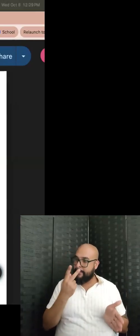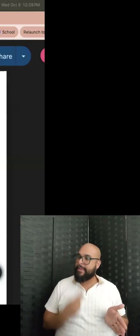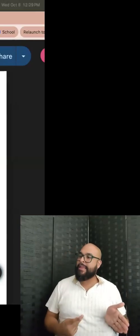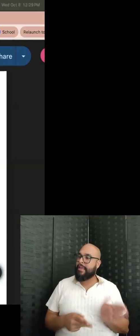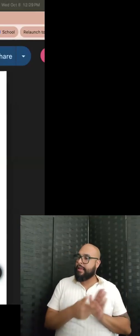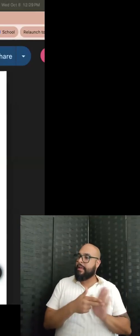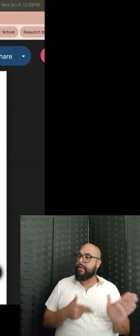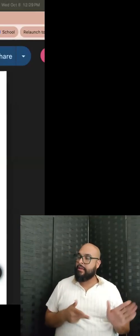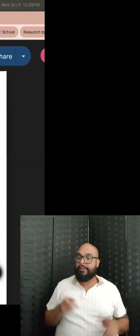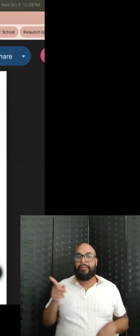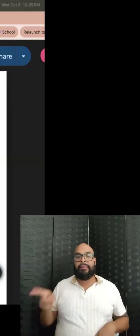given her as feedback.